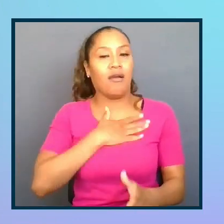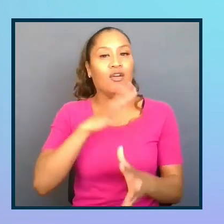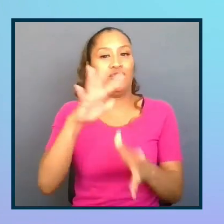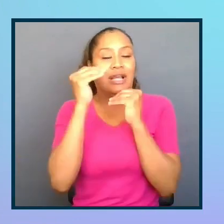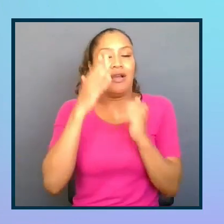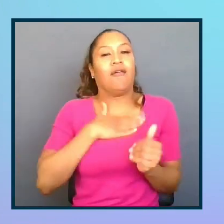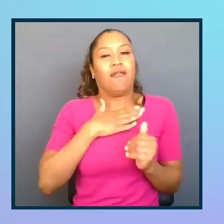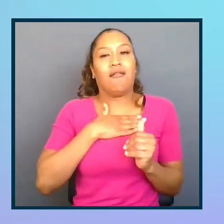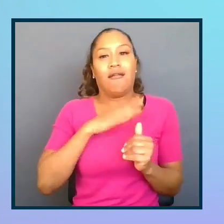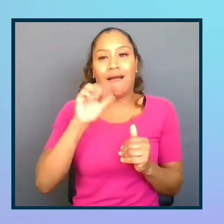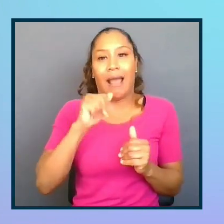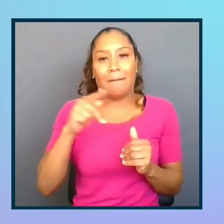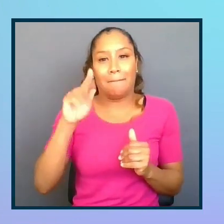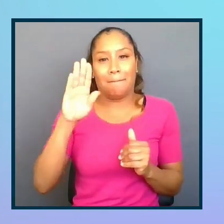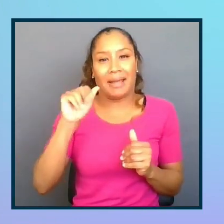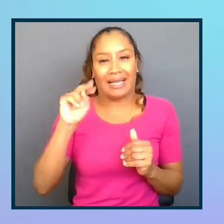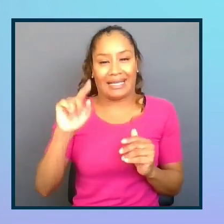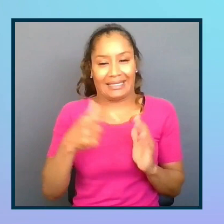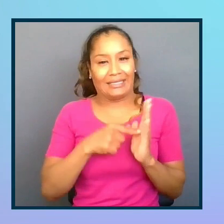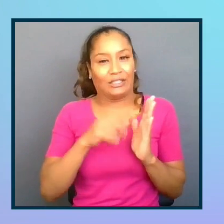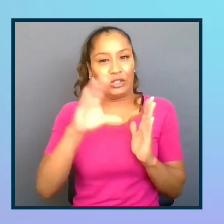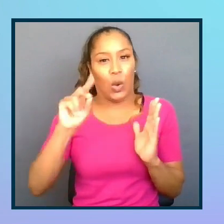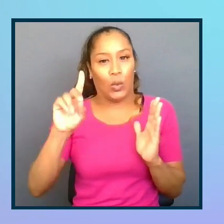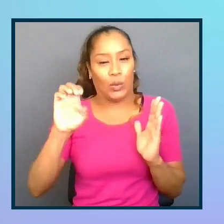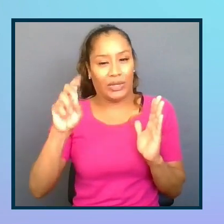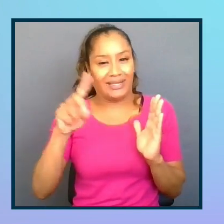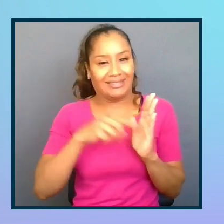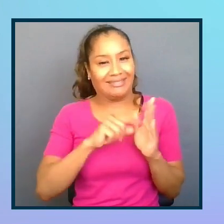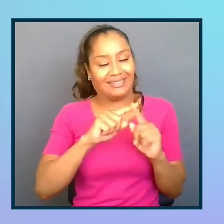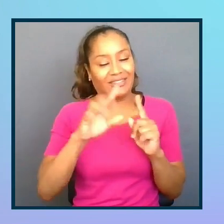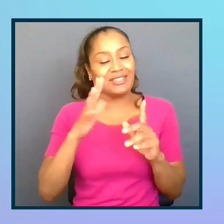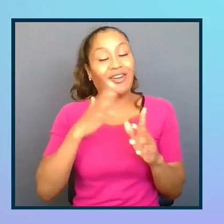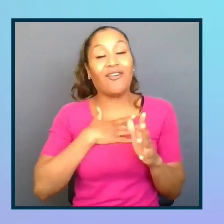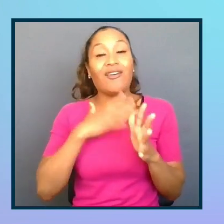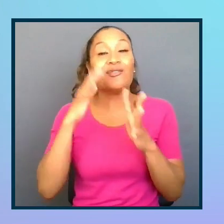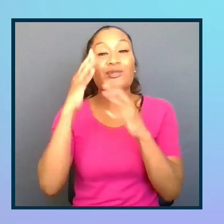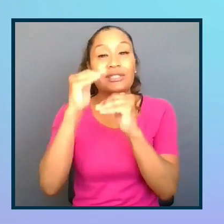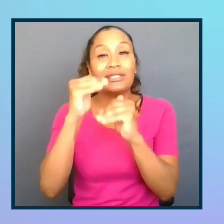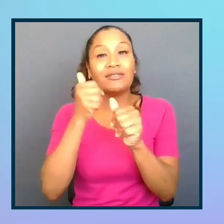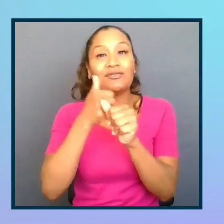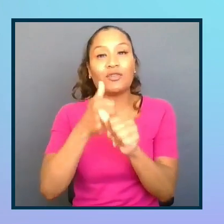is coded at the moment in that we are restricted to the portrait mode, but that is something